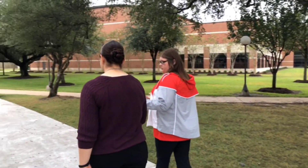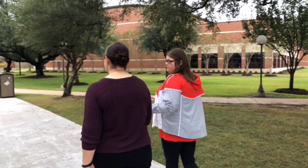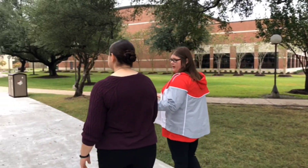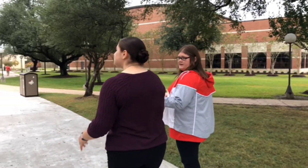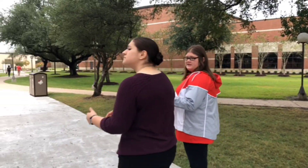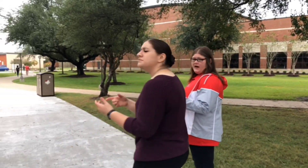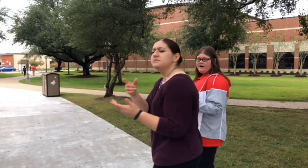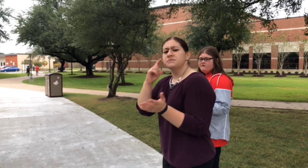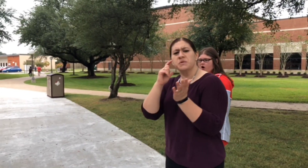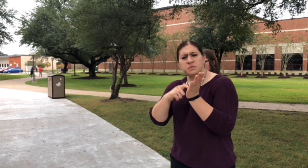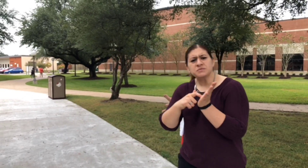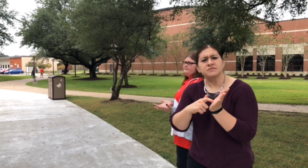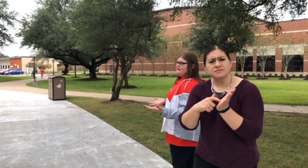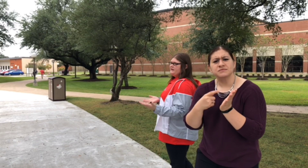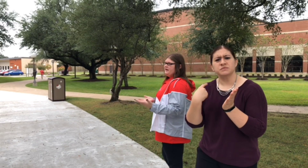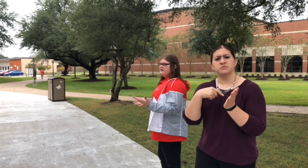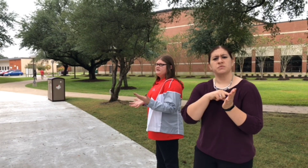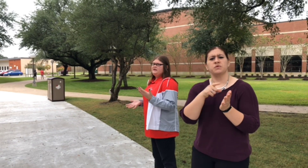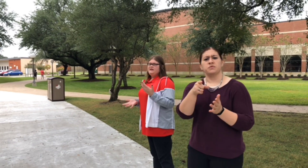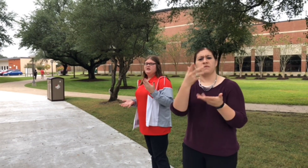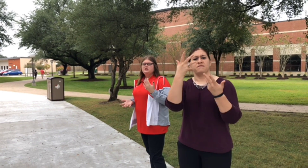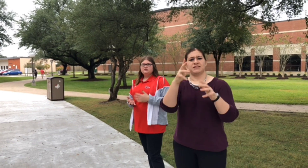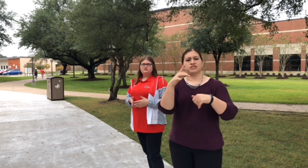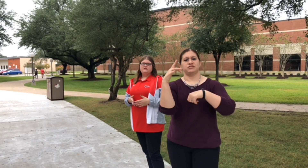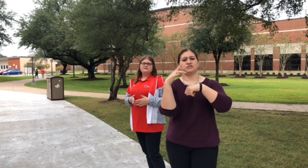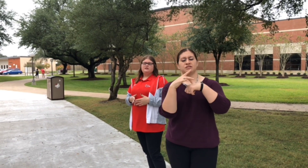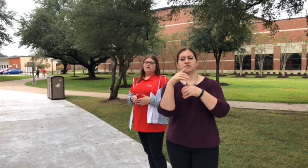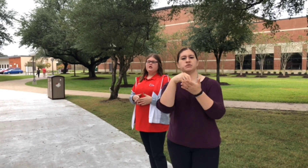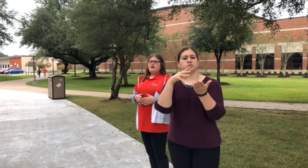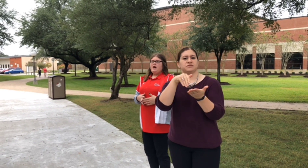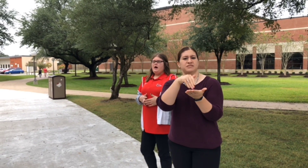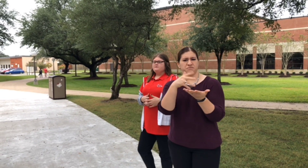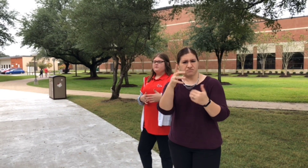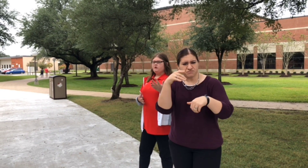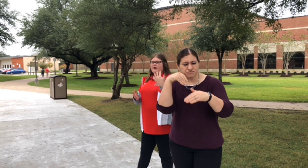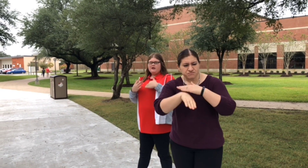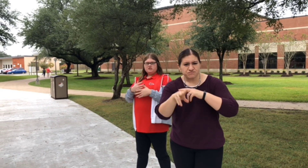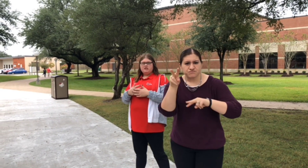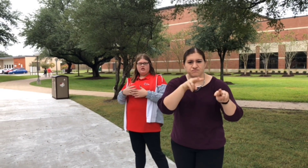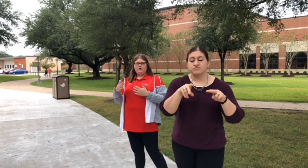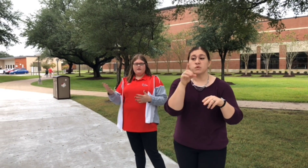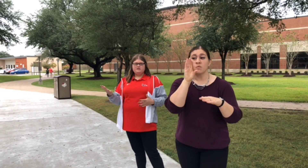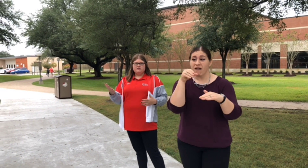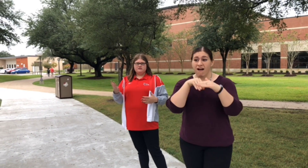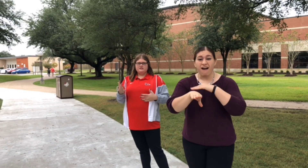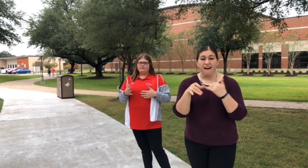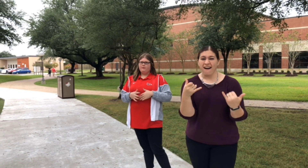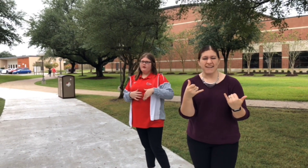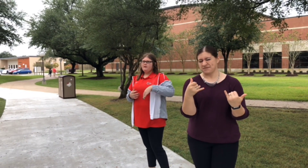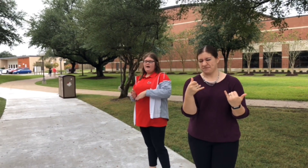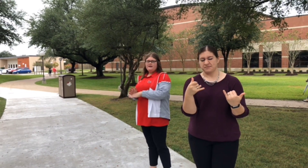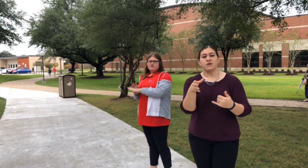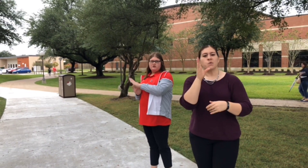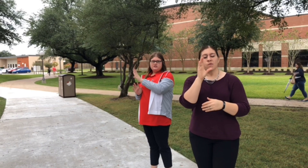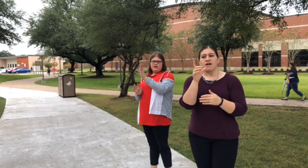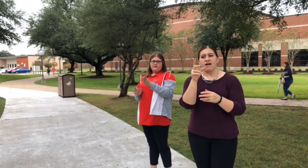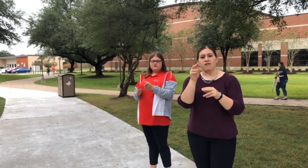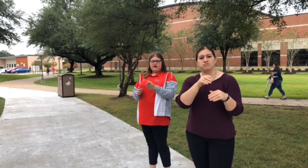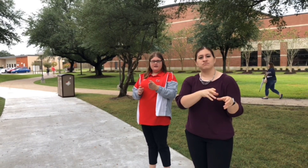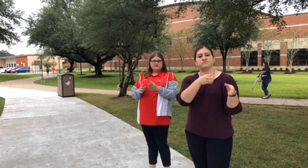You guys have already been in the Student Center so we're not actually going to go in the Student Center but we're going to pass on to the other side of